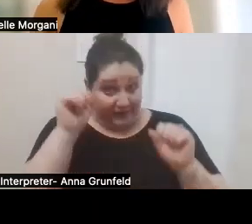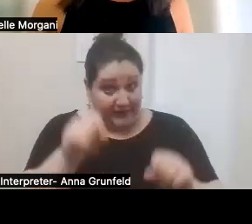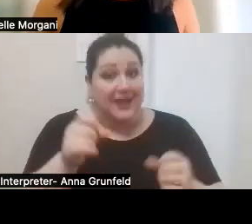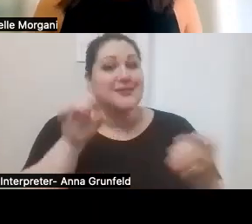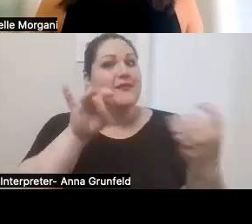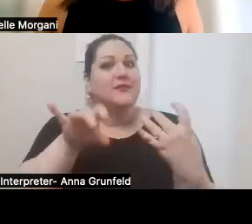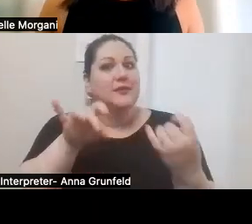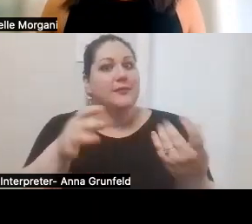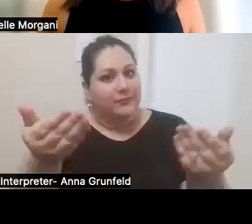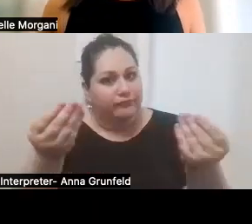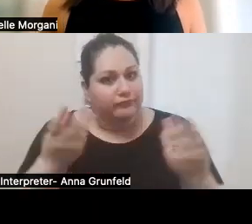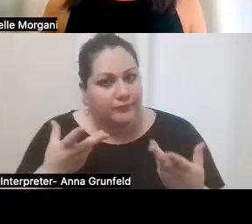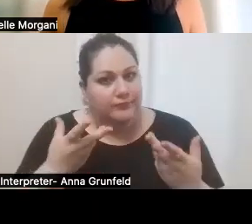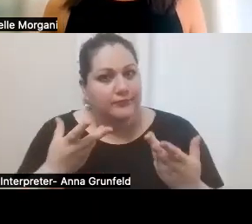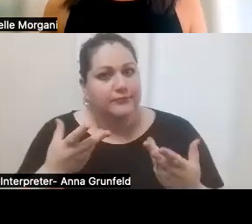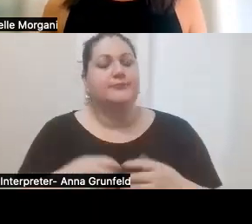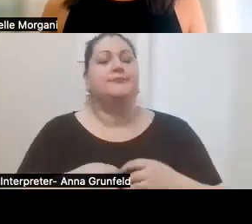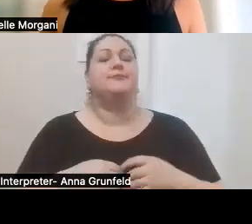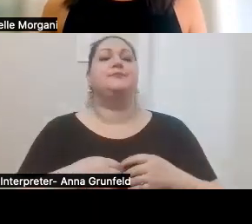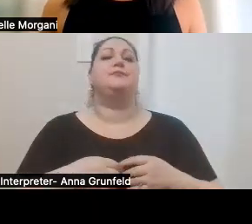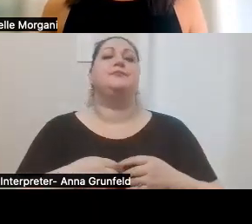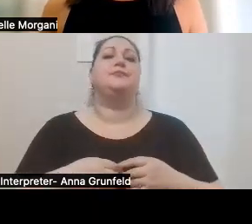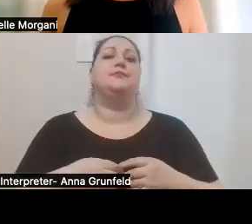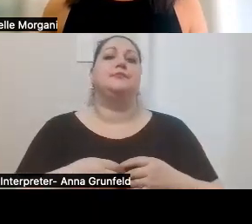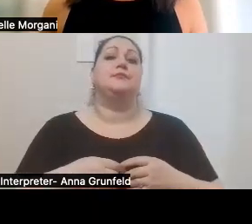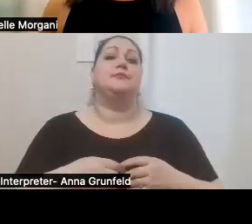And then of course there's always a very big piece here around,